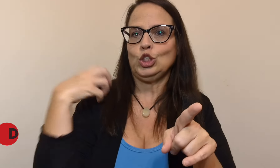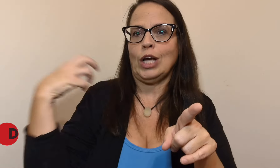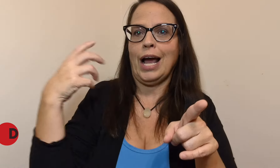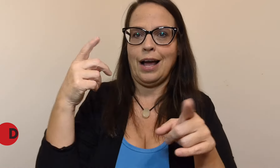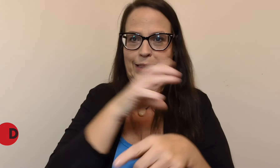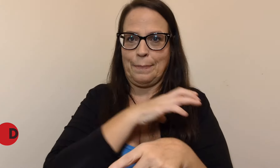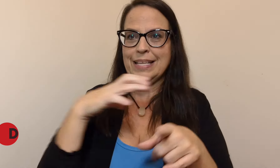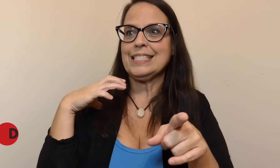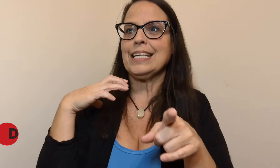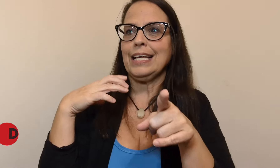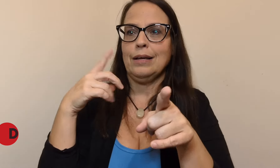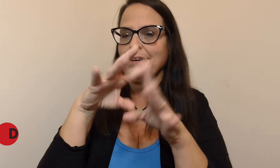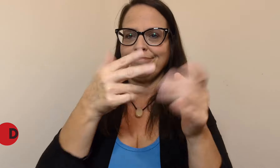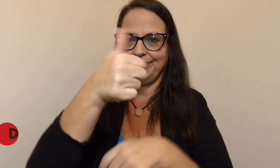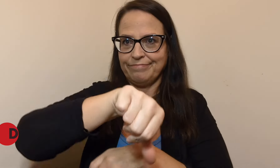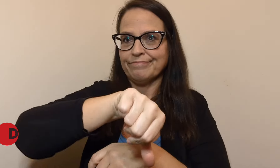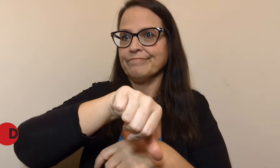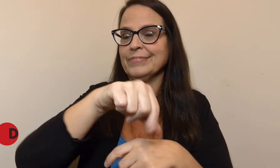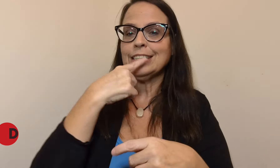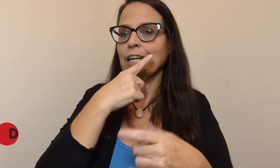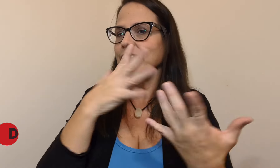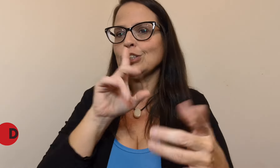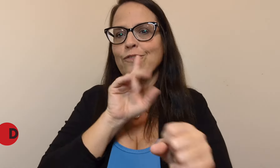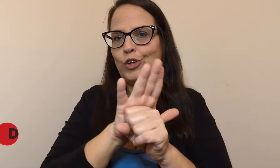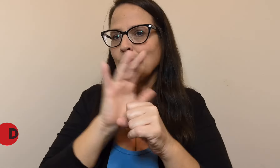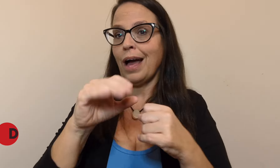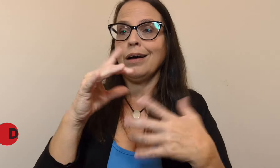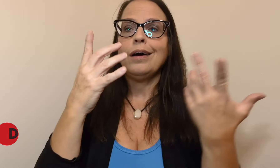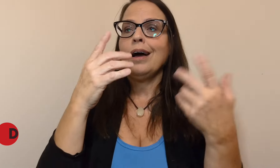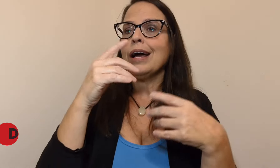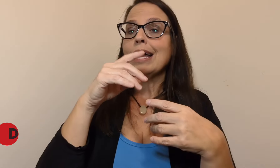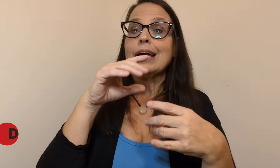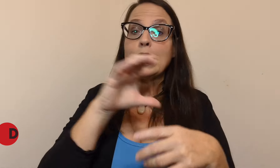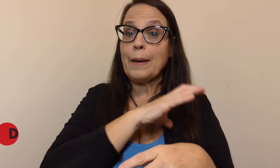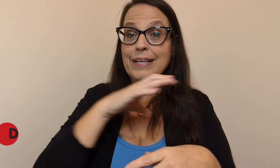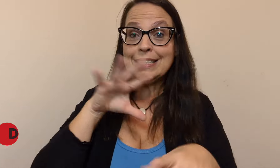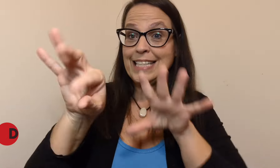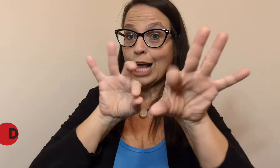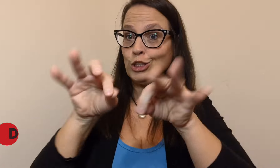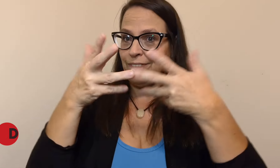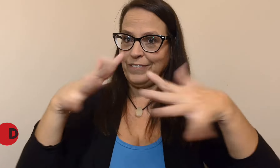the committee but she declined, and confirmed that “Committee selection